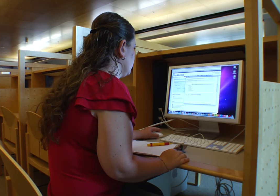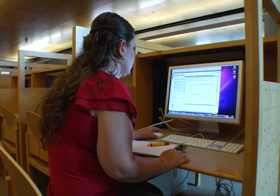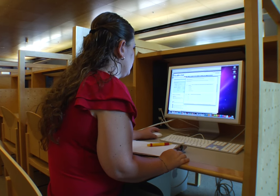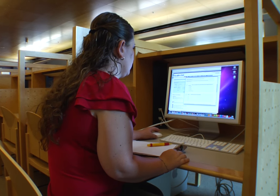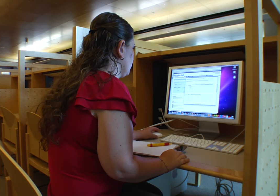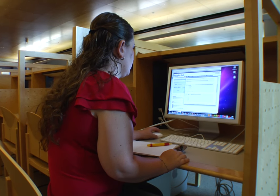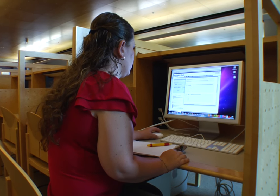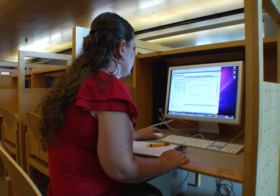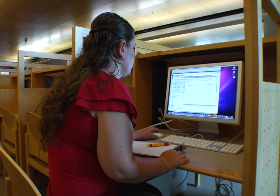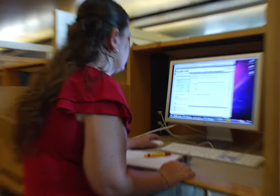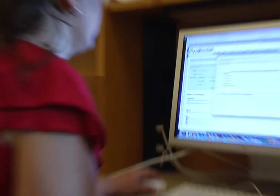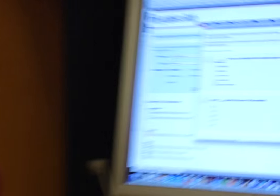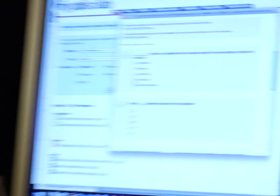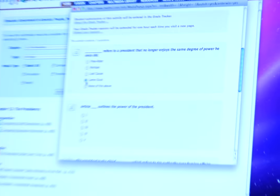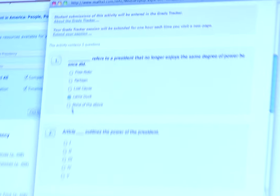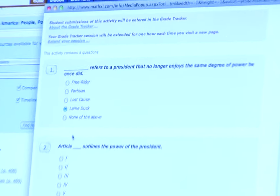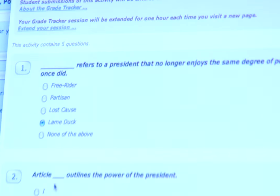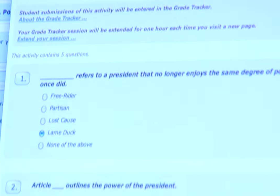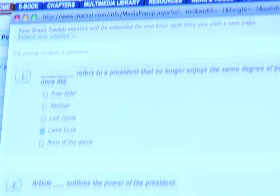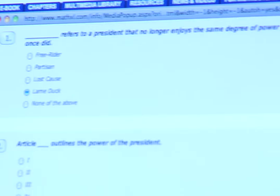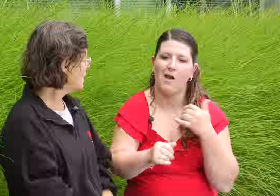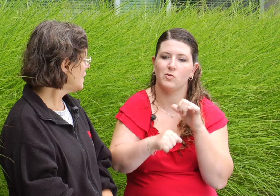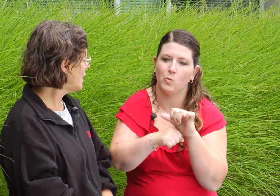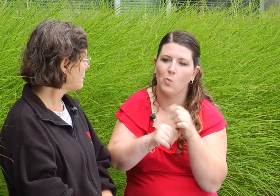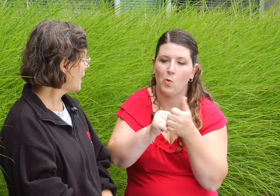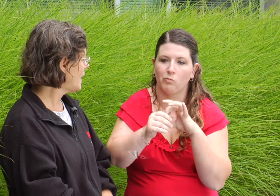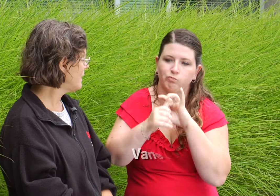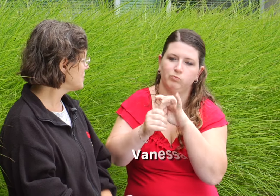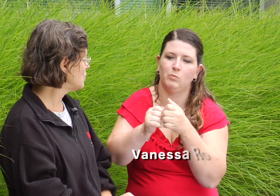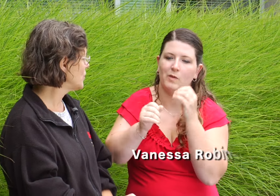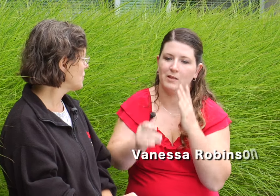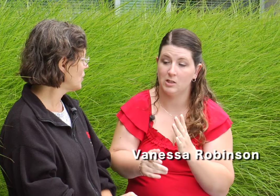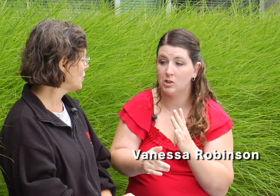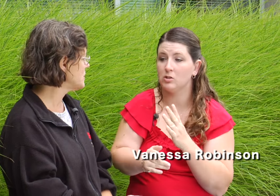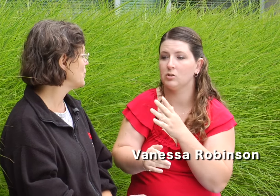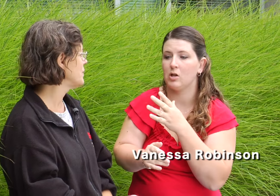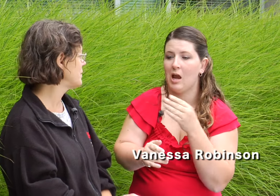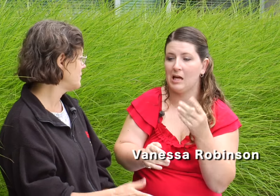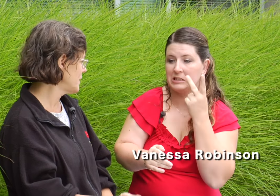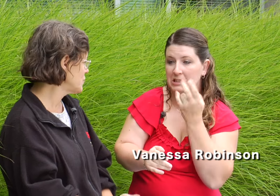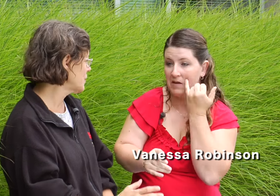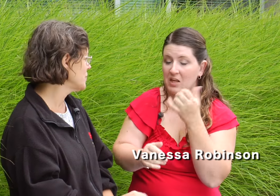with the video, read it at the same time then watching the video. Well, I have to work more closely with my instructors